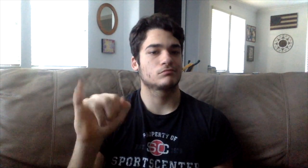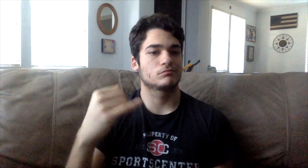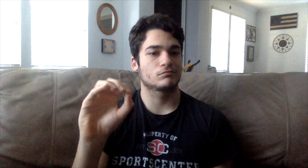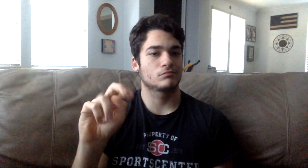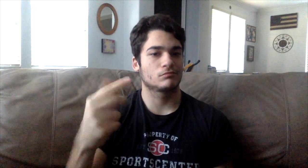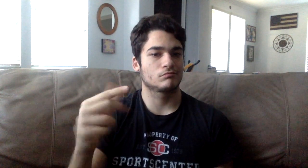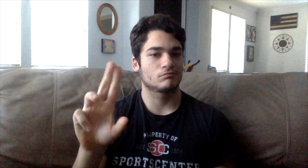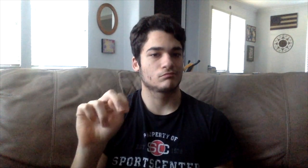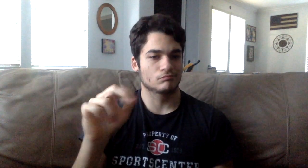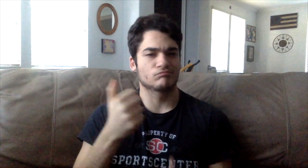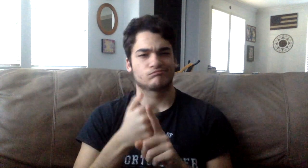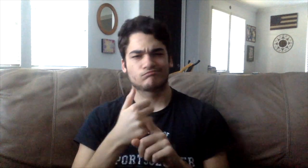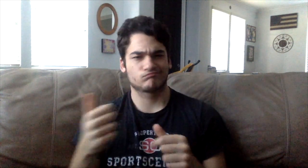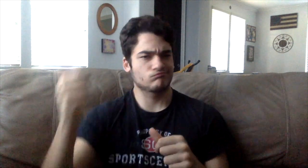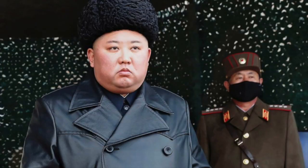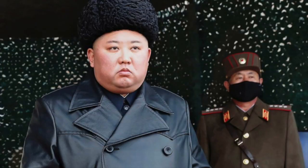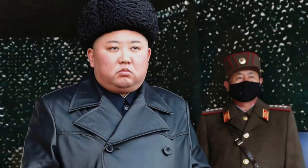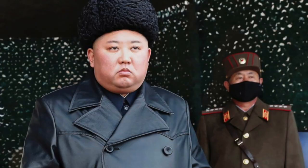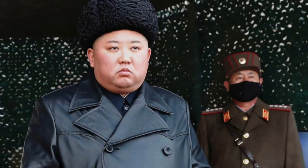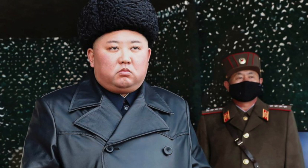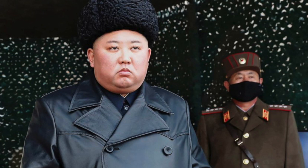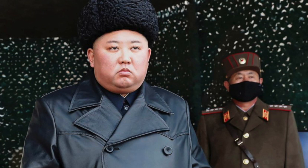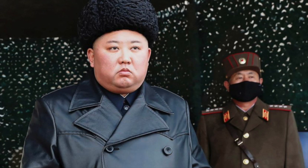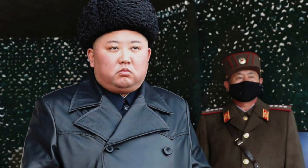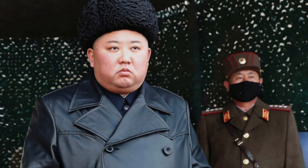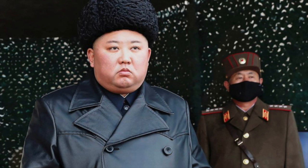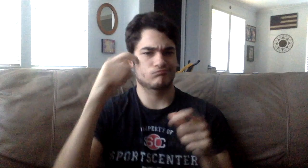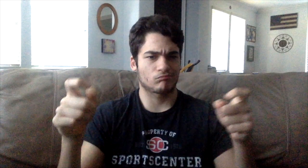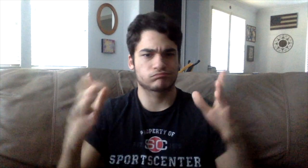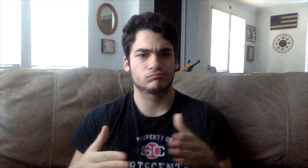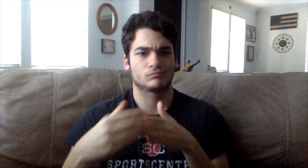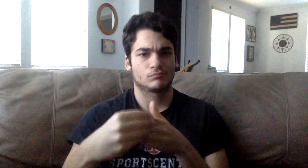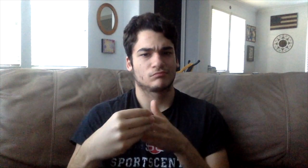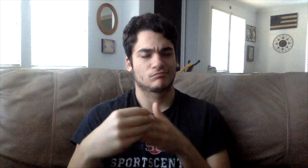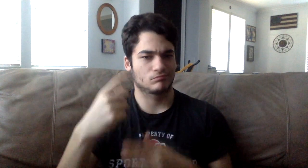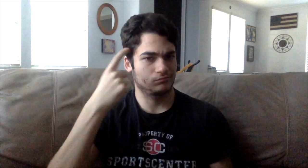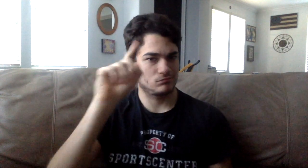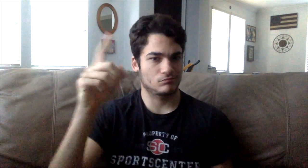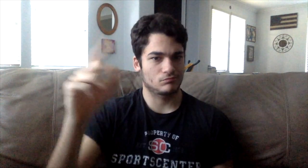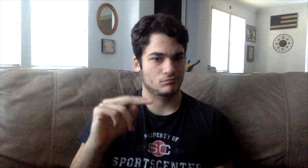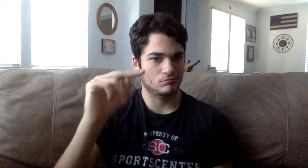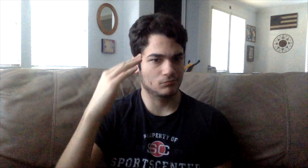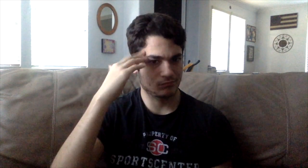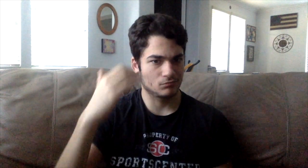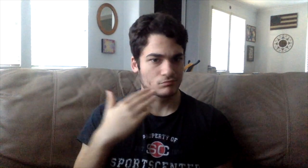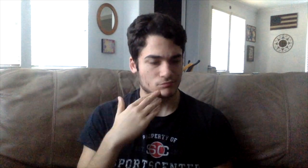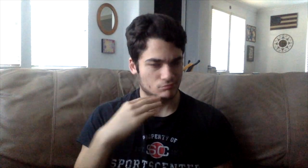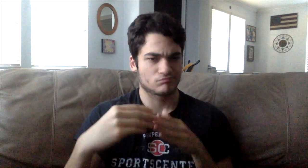Its supreme dictator, Kim-Jong-un,